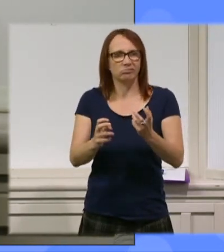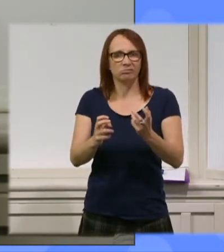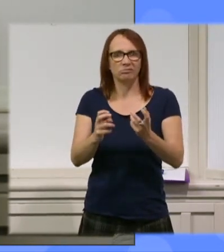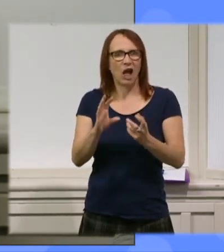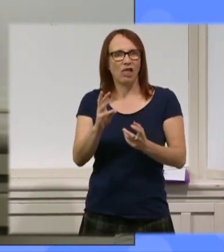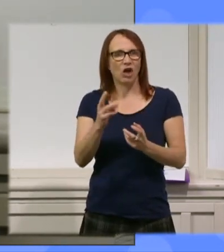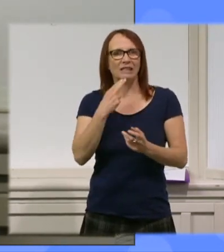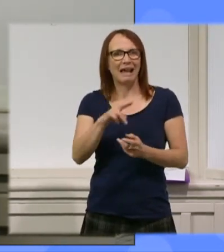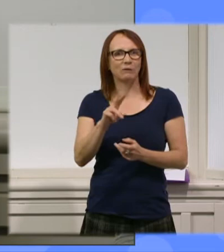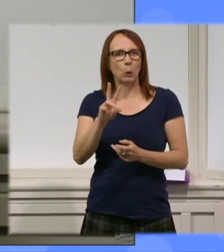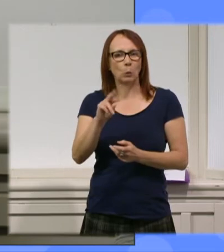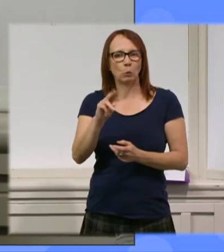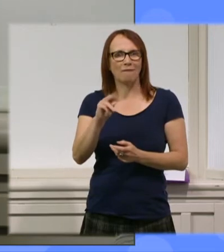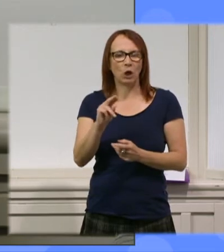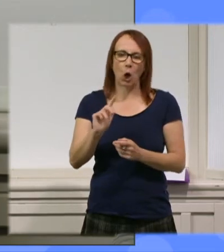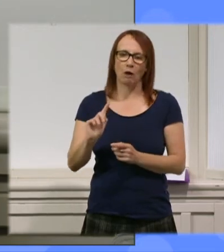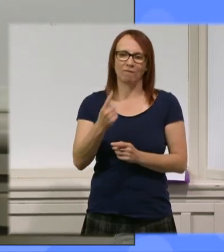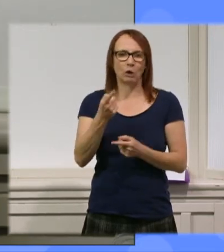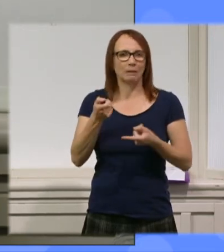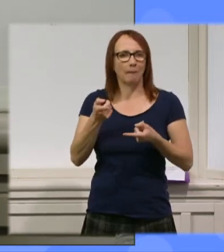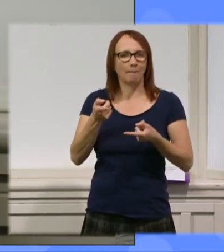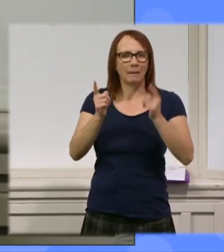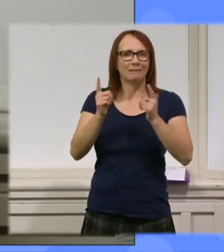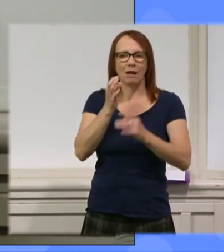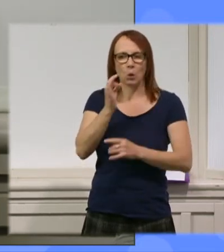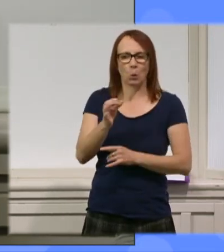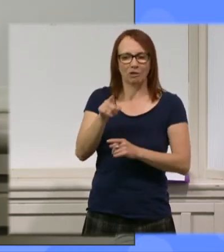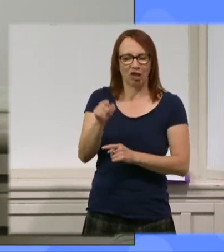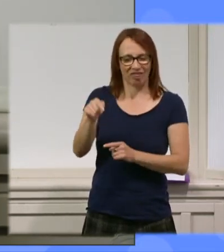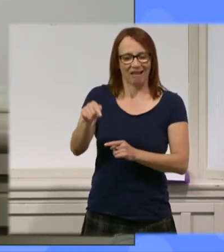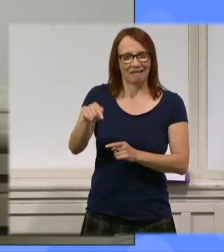Thursday afternoon and perhaps we need to be better at engaging with people